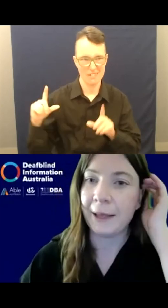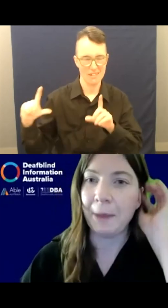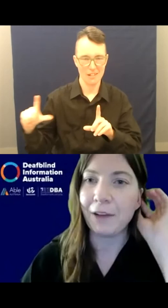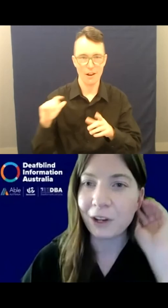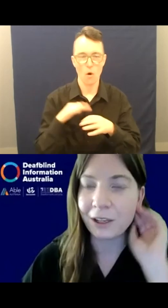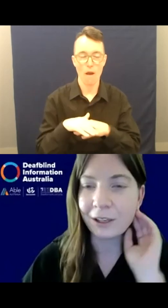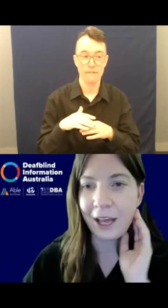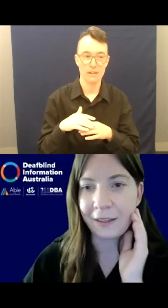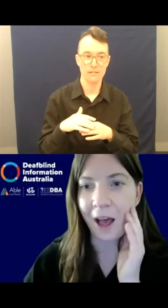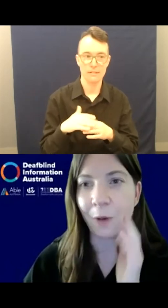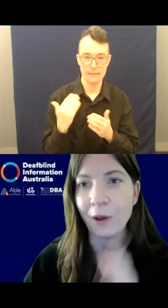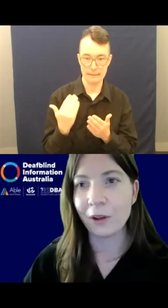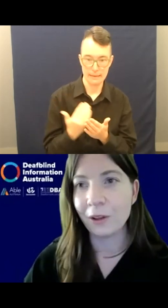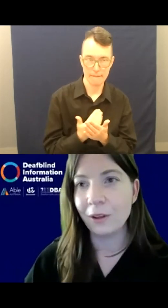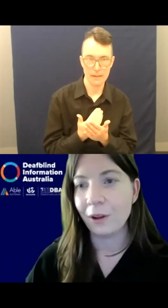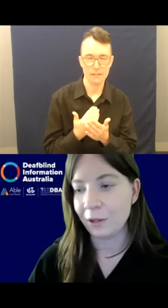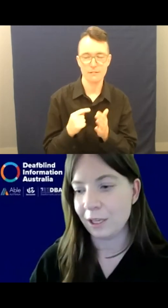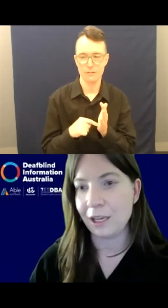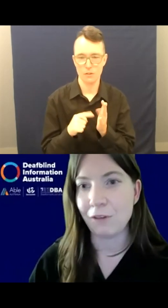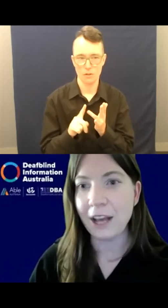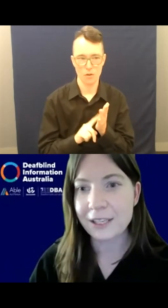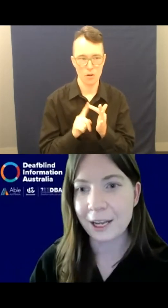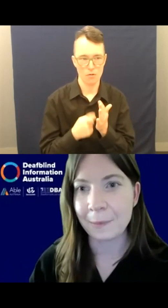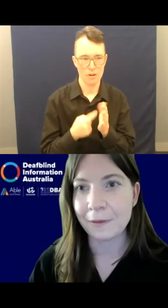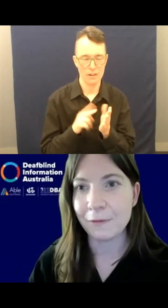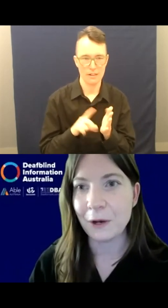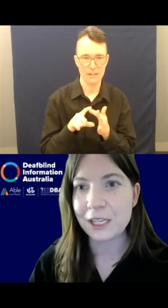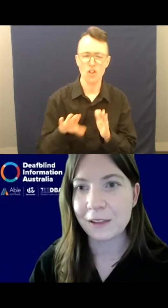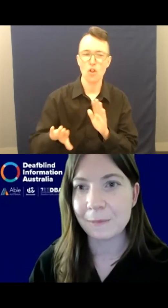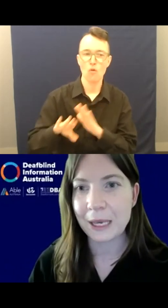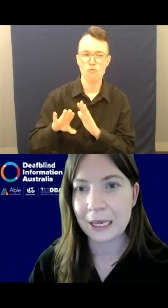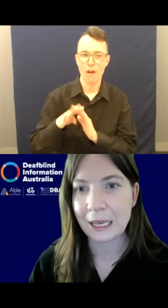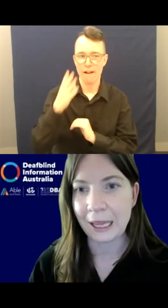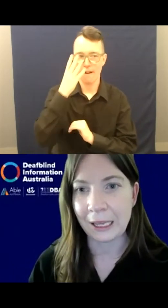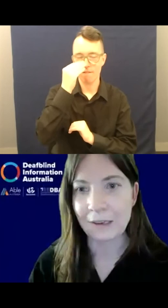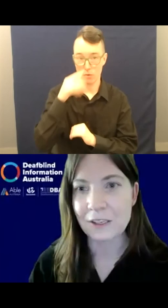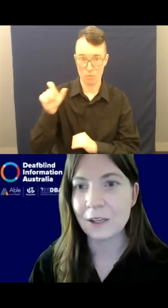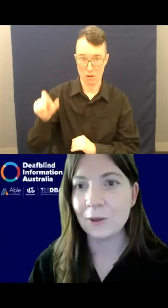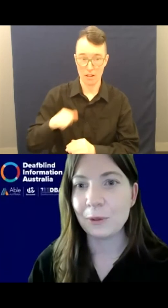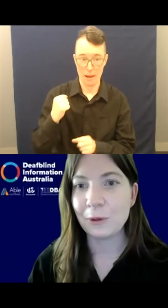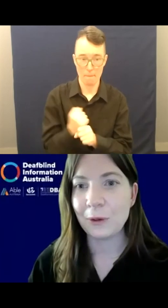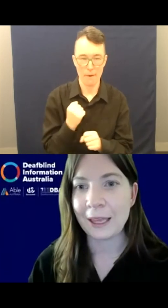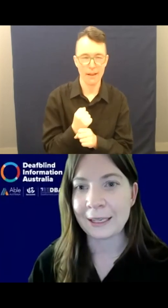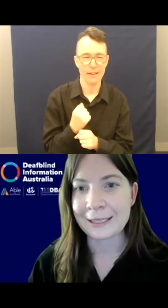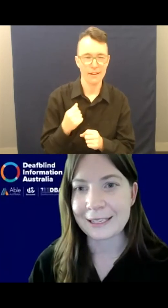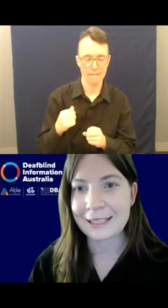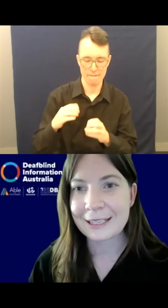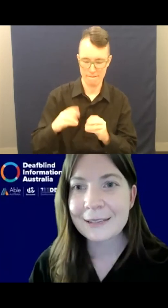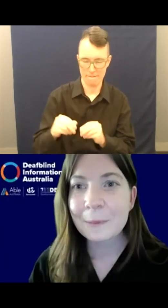I've got a client's art work on the right. Some felting, it's pink and blue and purple.